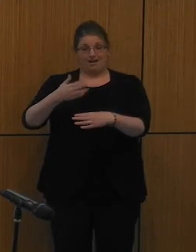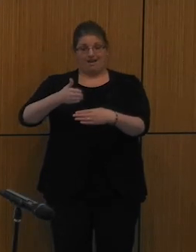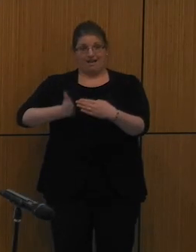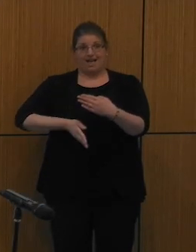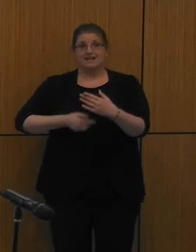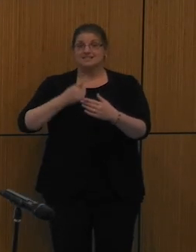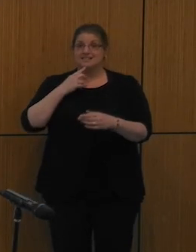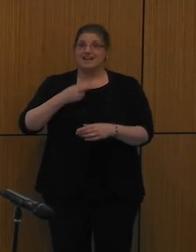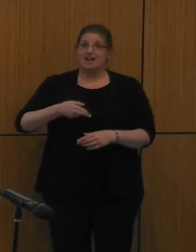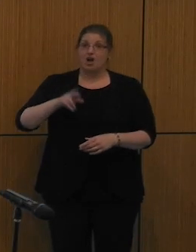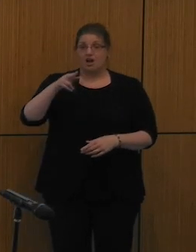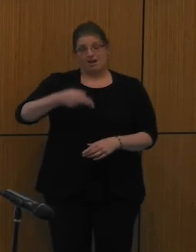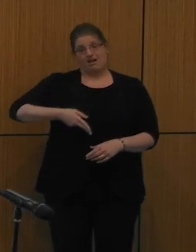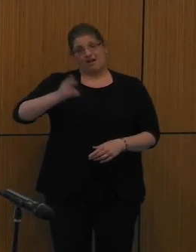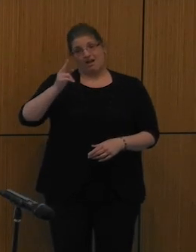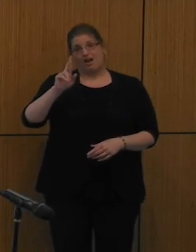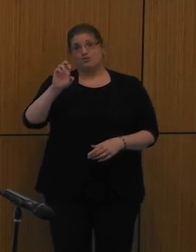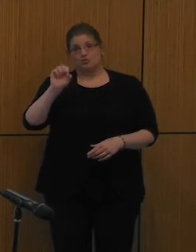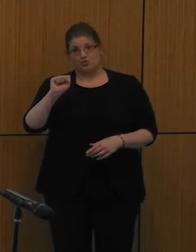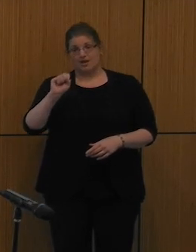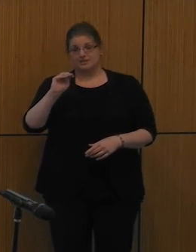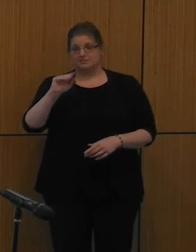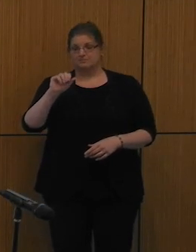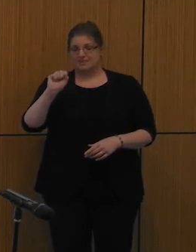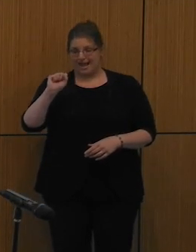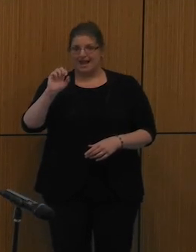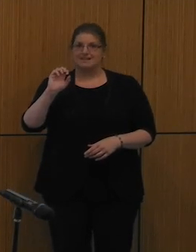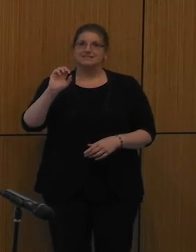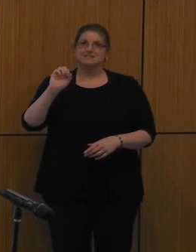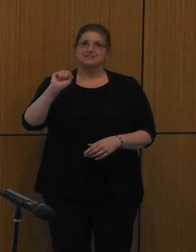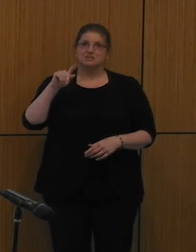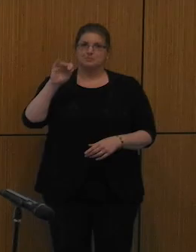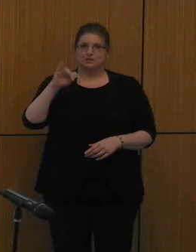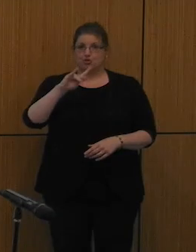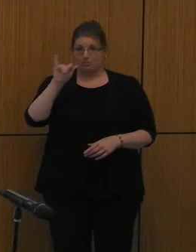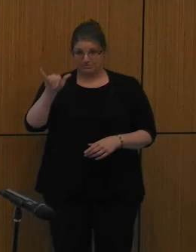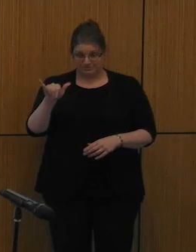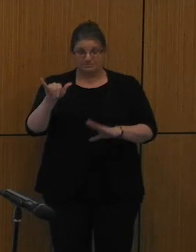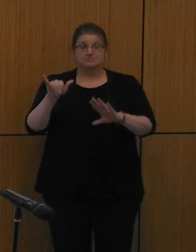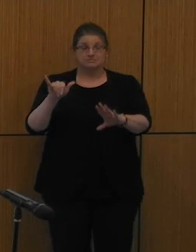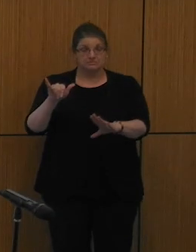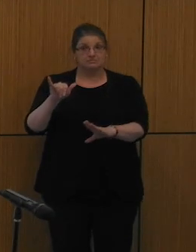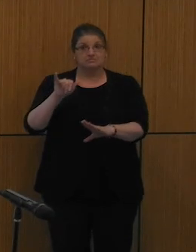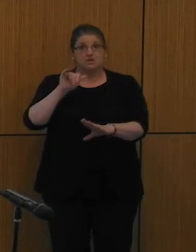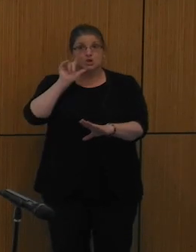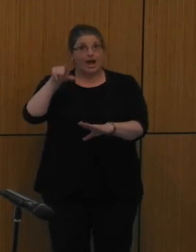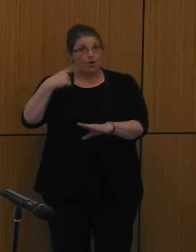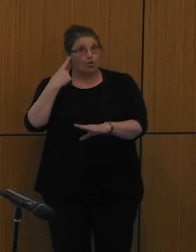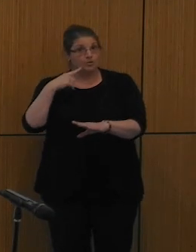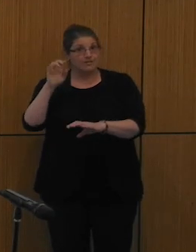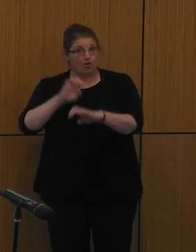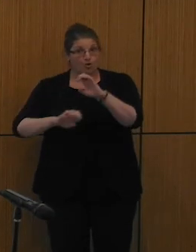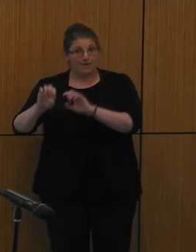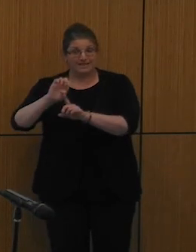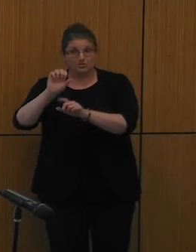resolution mass spectrometry stuff is not just for environmental science. It has a lot of applications in medicine, public health, biology, forensics,